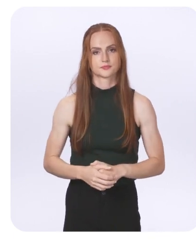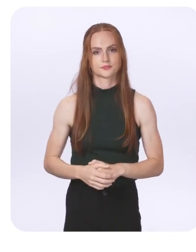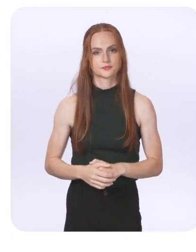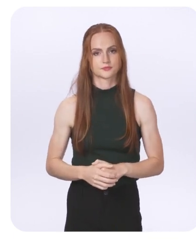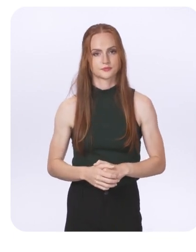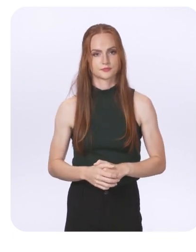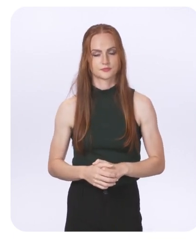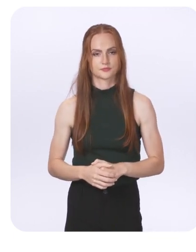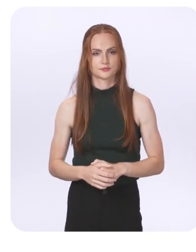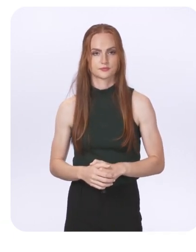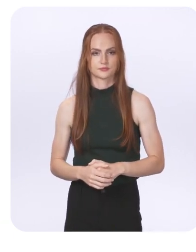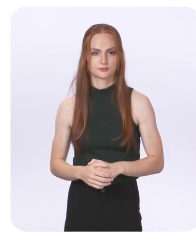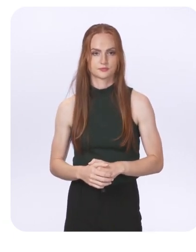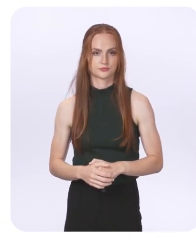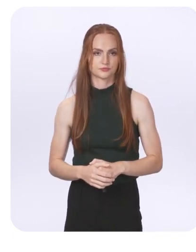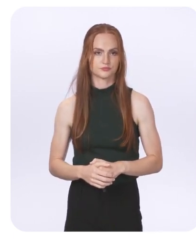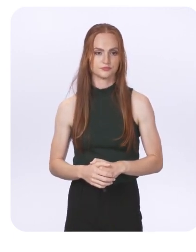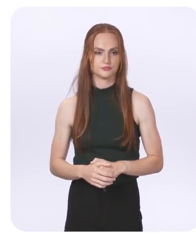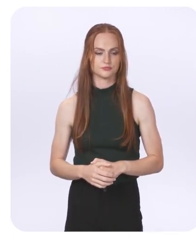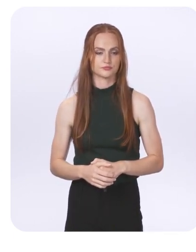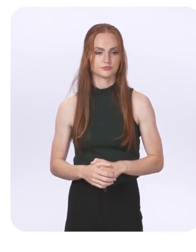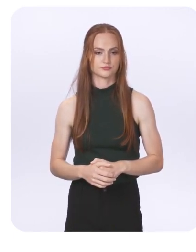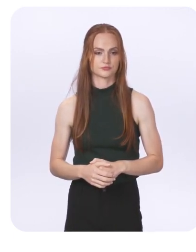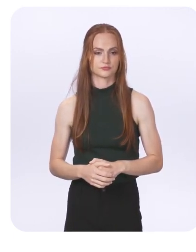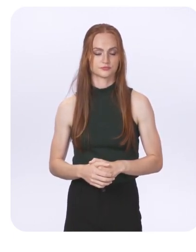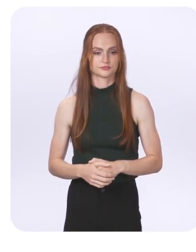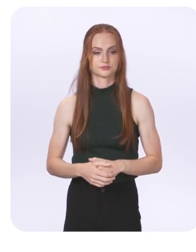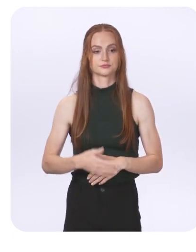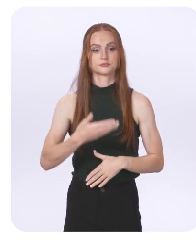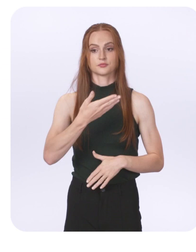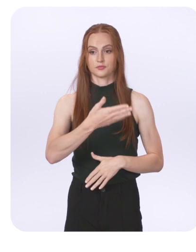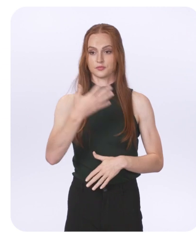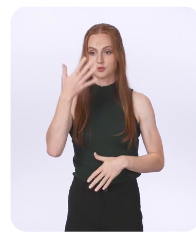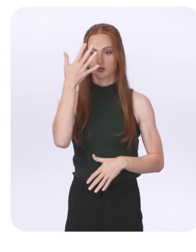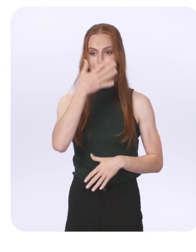And lastly, here's what a preorder page looks like on the Meta Quest Store.